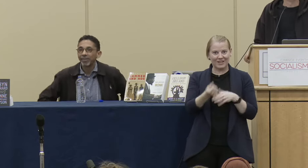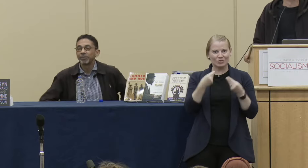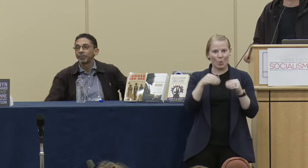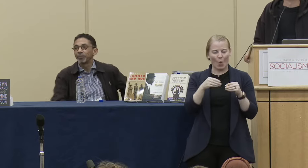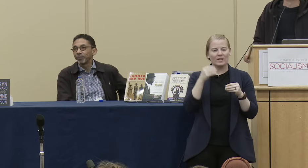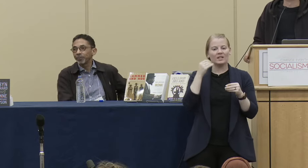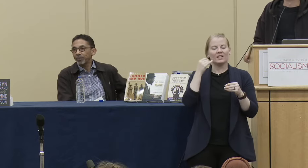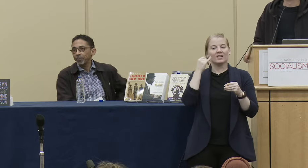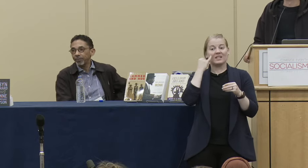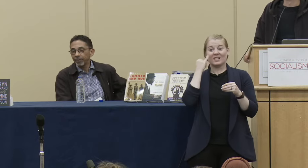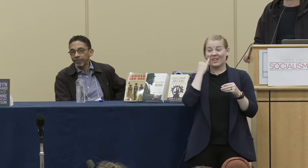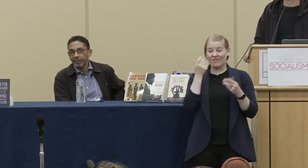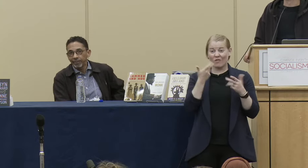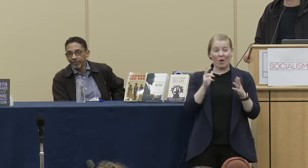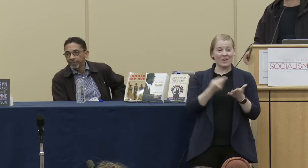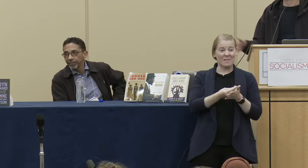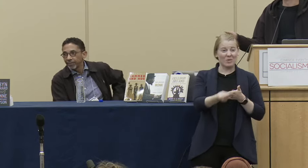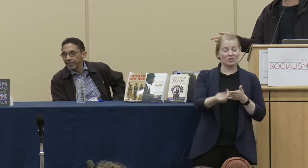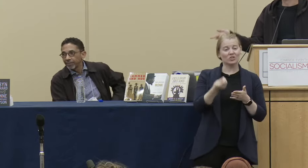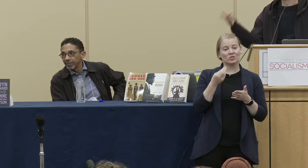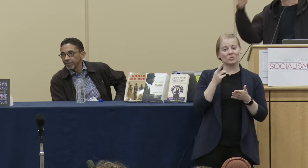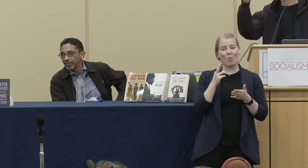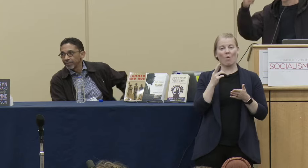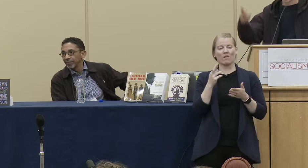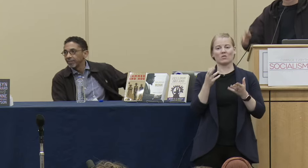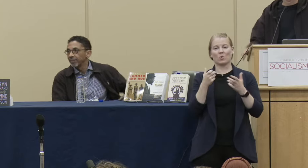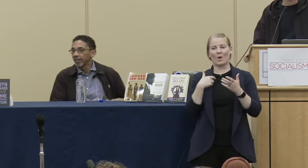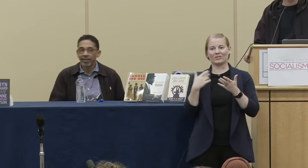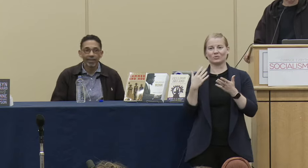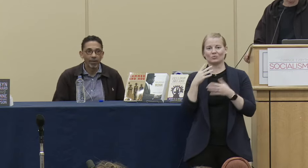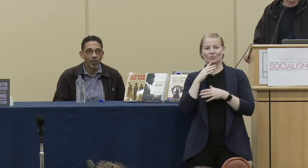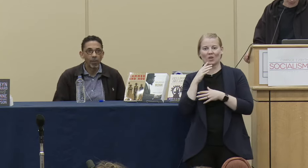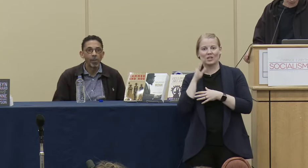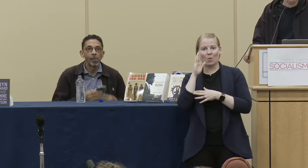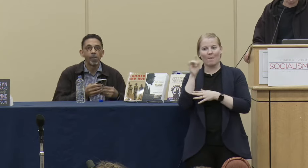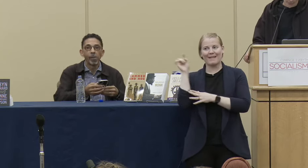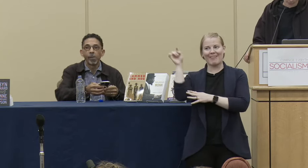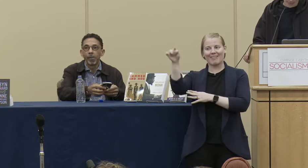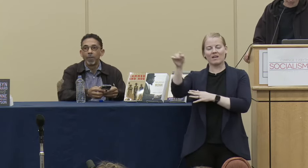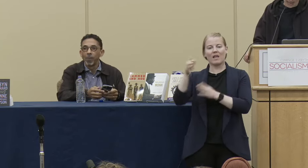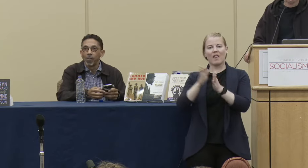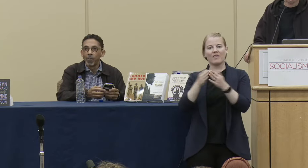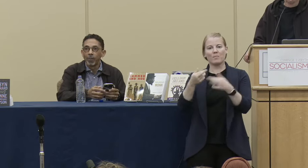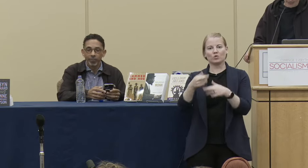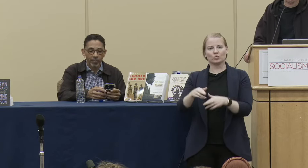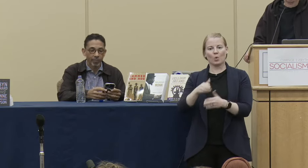going to the Haymarket Books room and signing the few remaining copies of his books that have not been sold this weekend, but if you have already gotten one, or you want